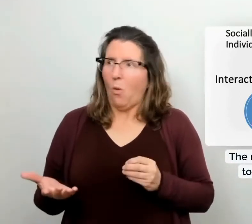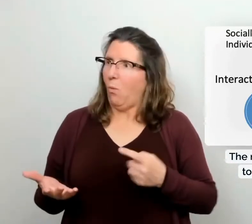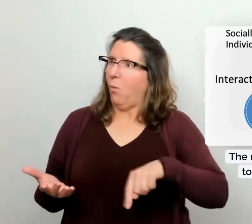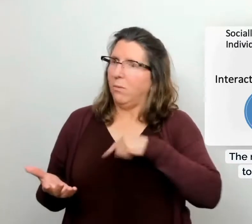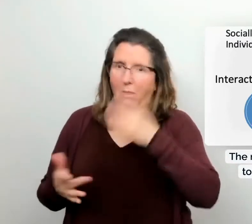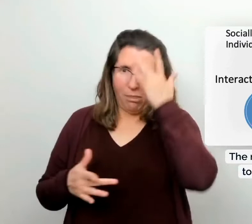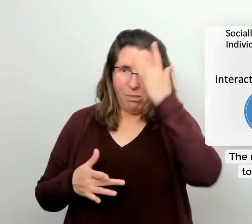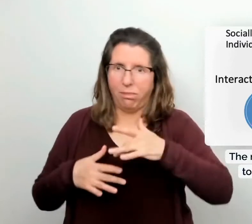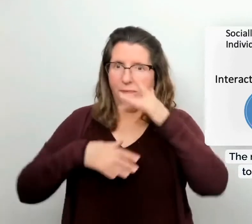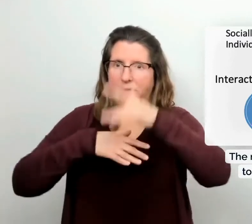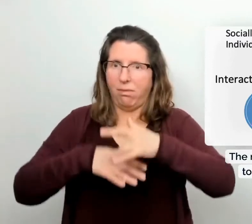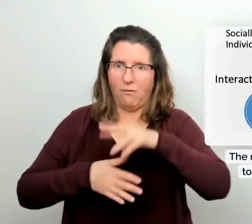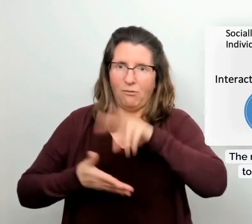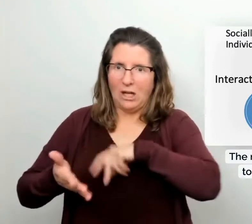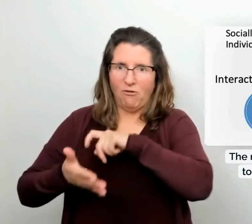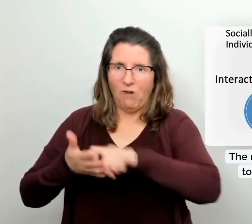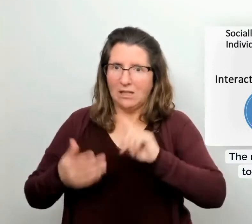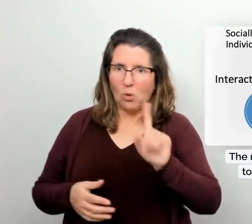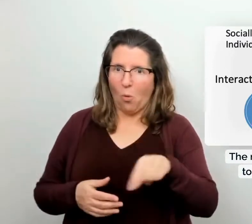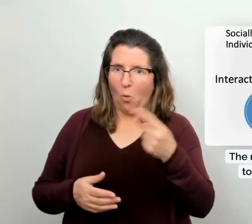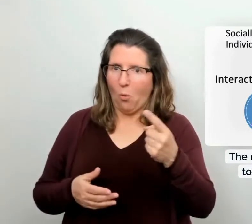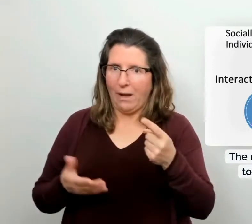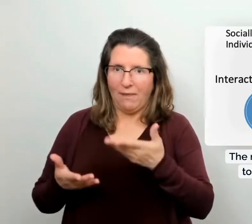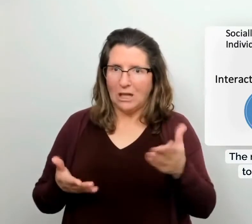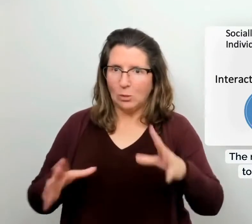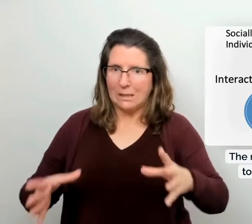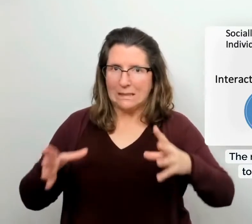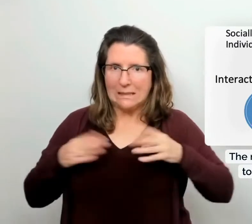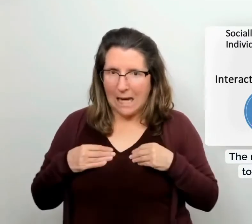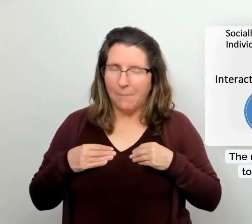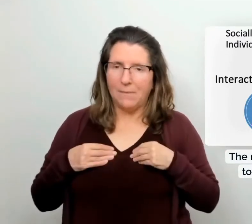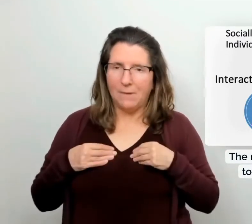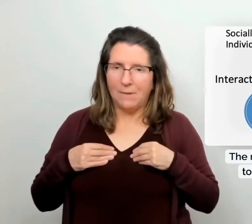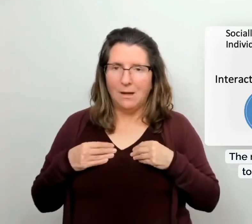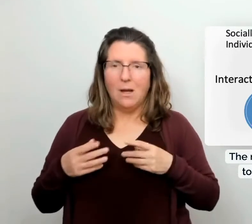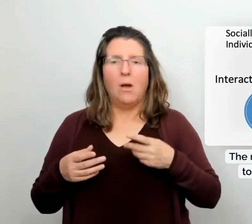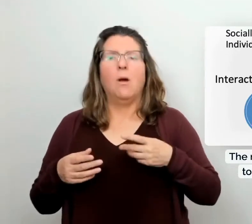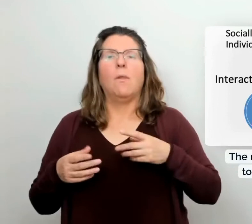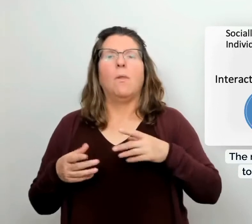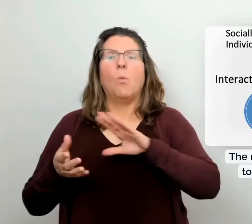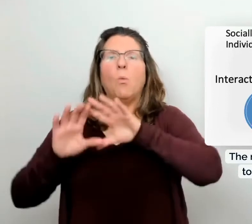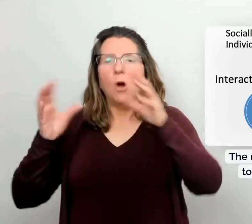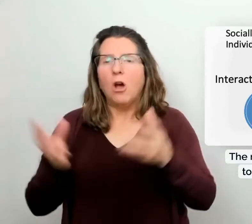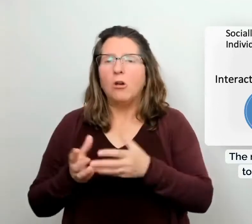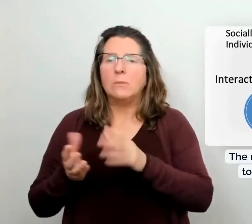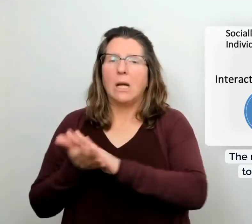But in school we prioritize reading and writing, almost exclusively as the primary means of communication.